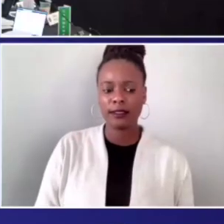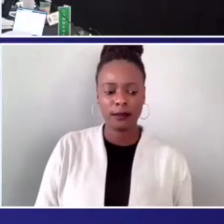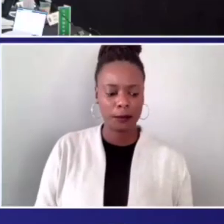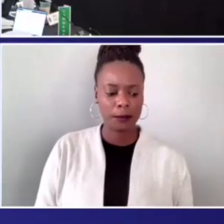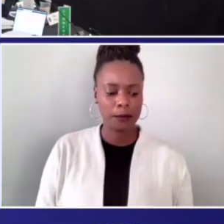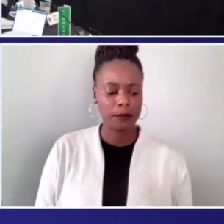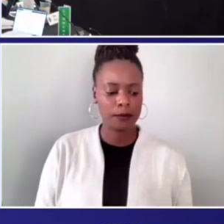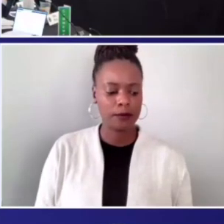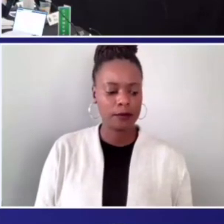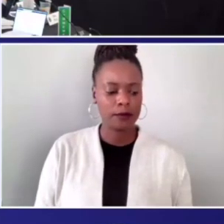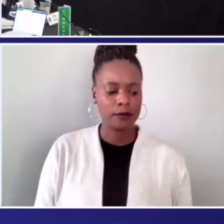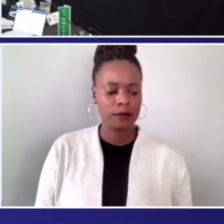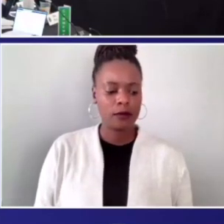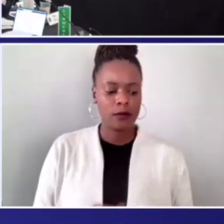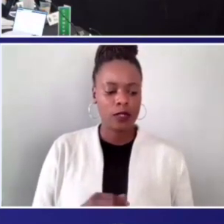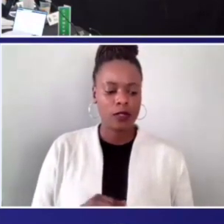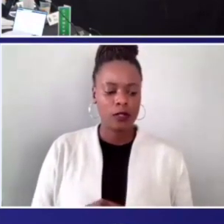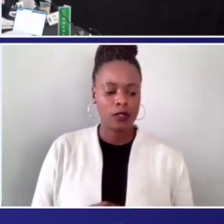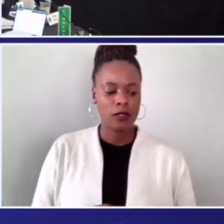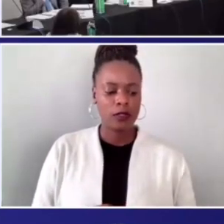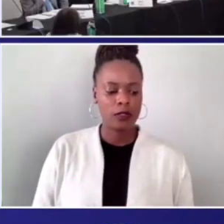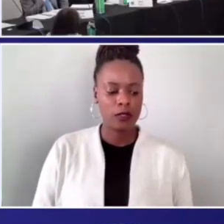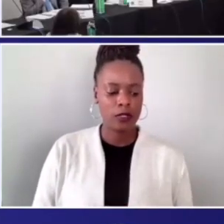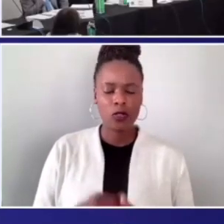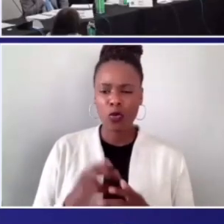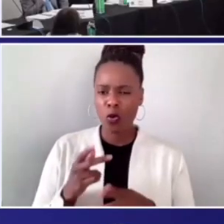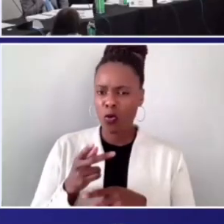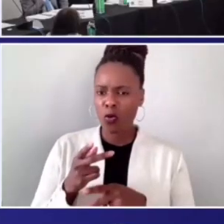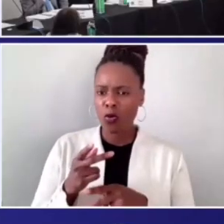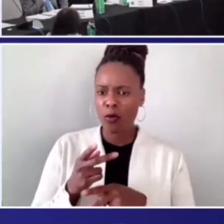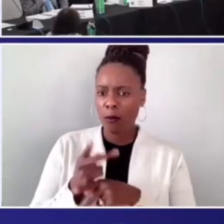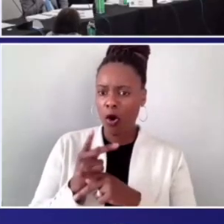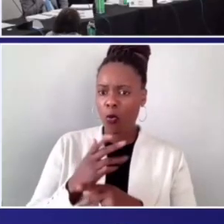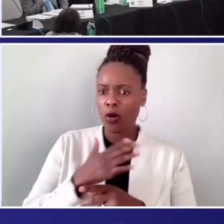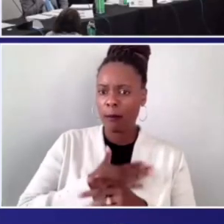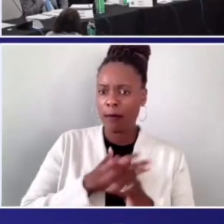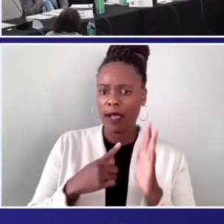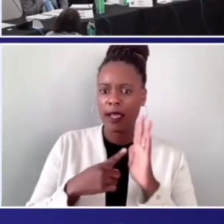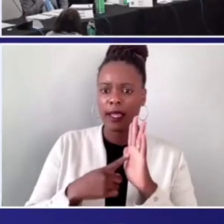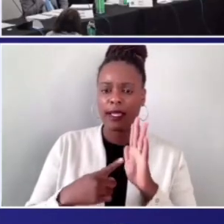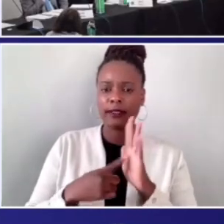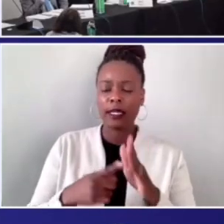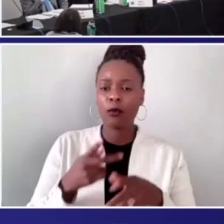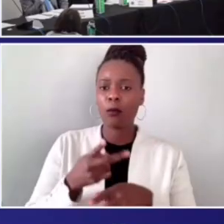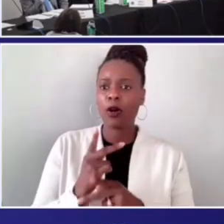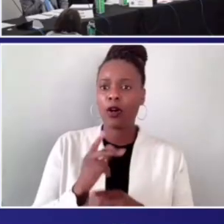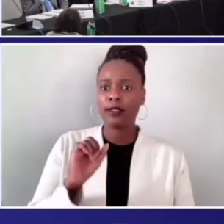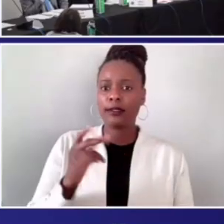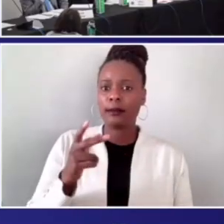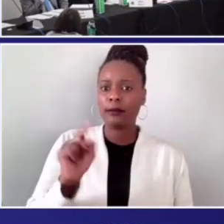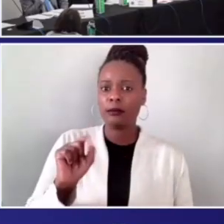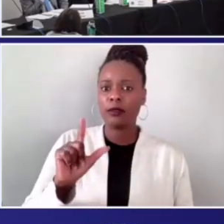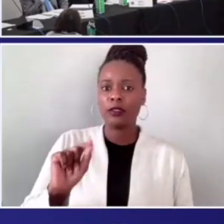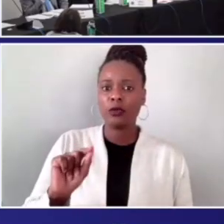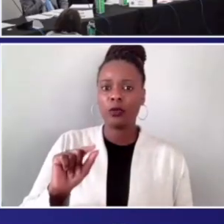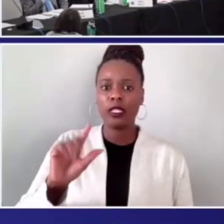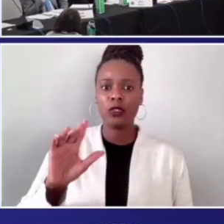So, the borrower did -- in my example here, borrowed in September of 2025. Right? So we checked that box,